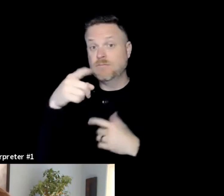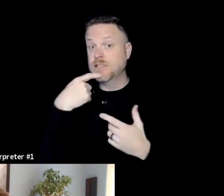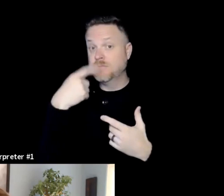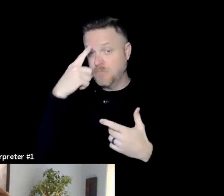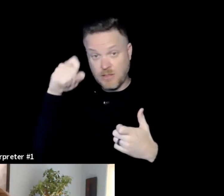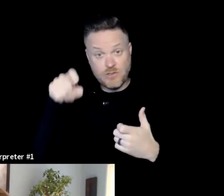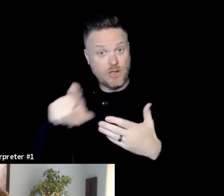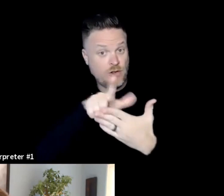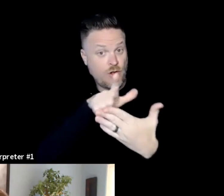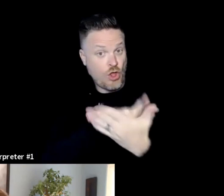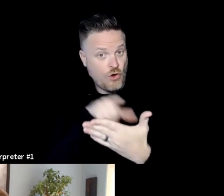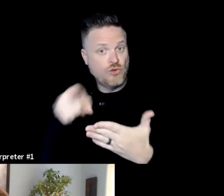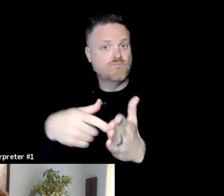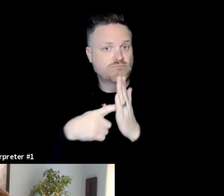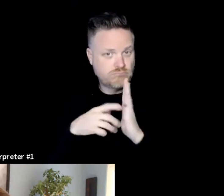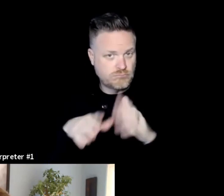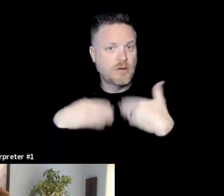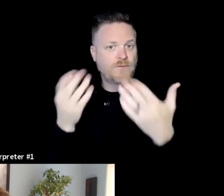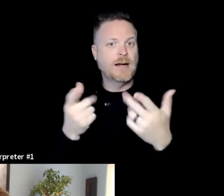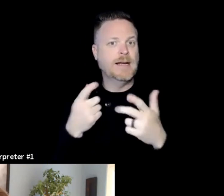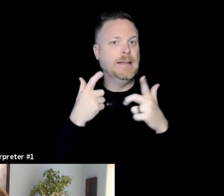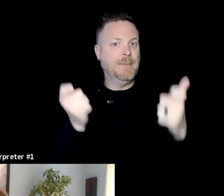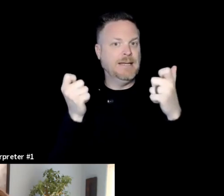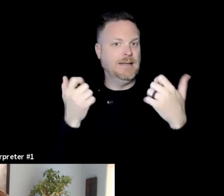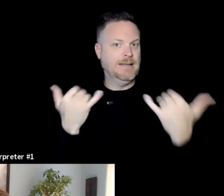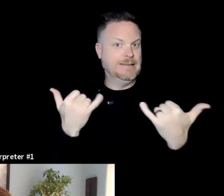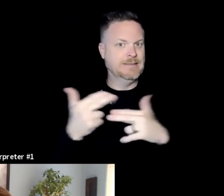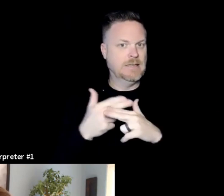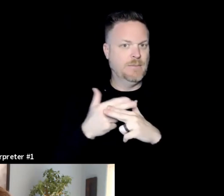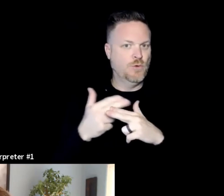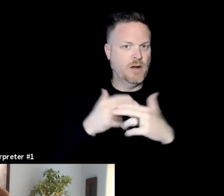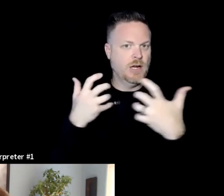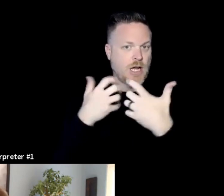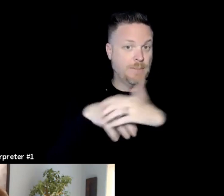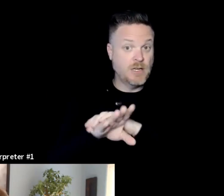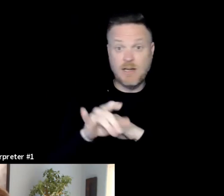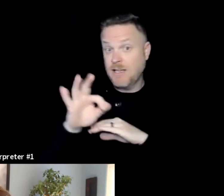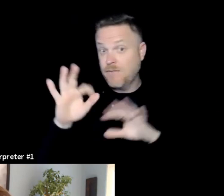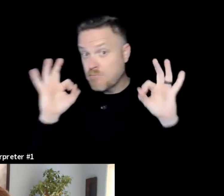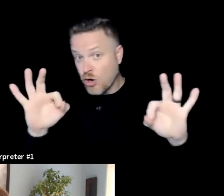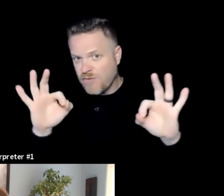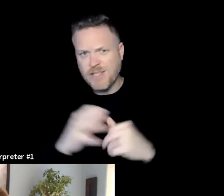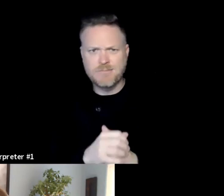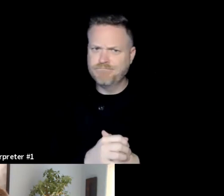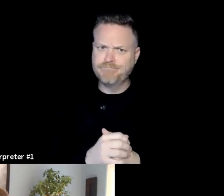Provide these immediate temporary accommodations. Now, is it perfect? No. It does not cover